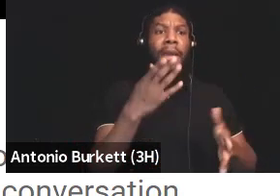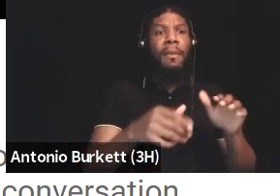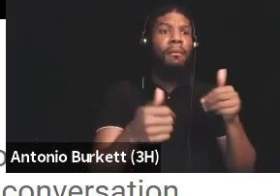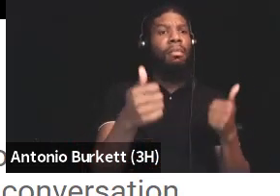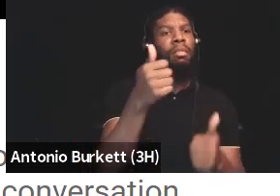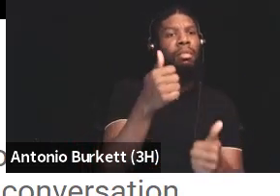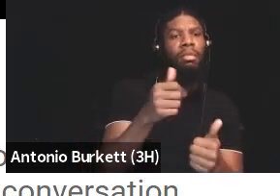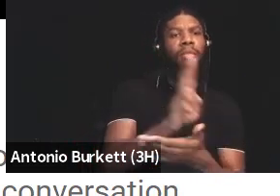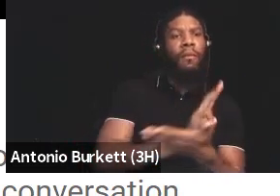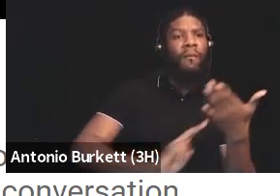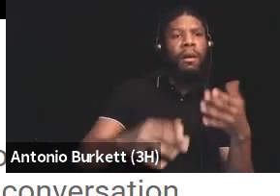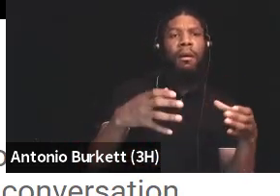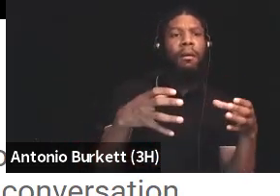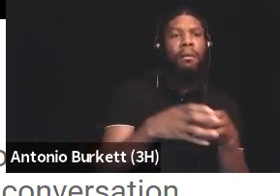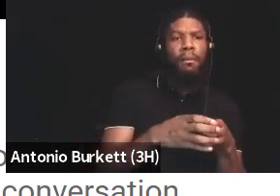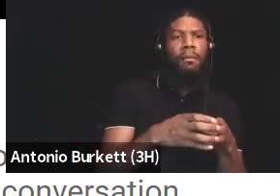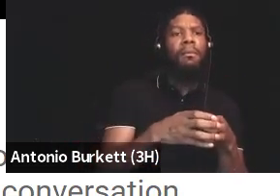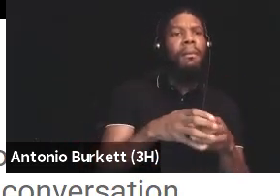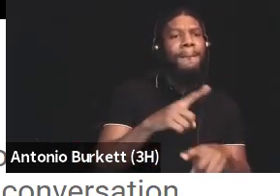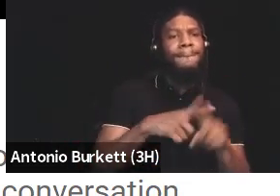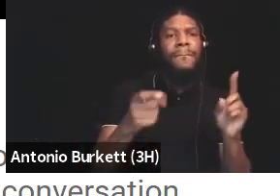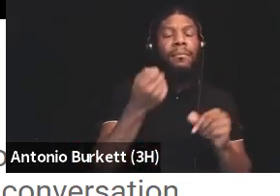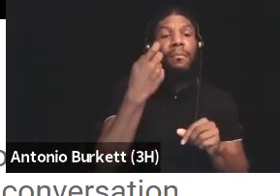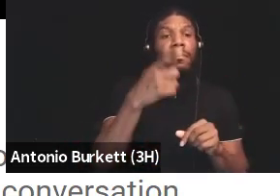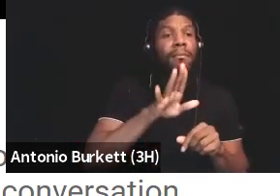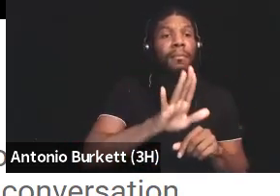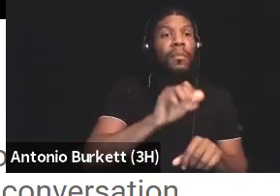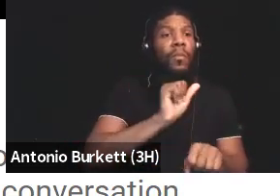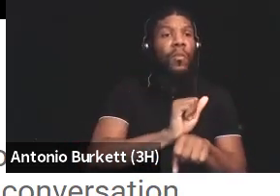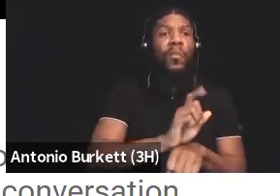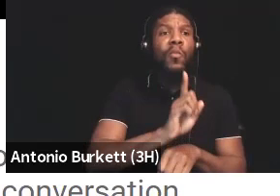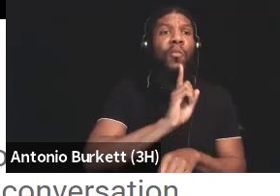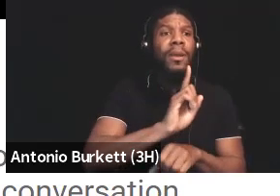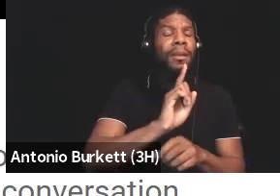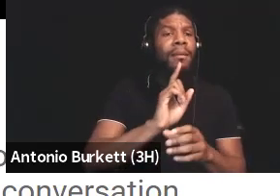but certainly the work that they do is very central. And I think that by thinking about